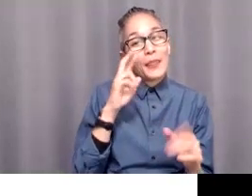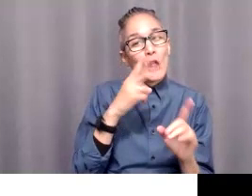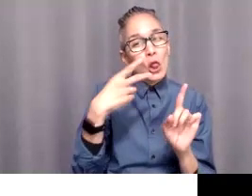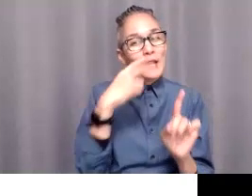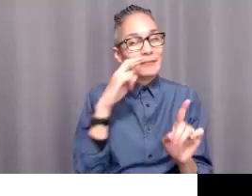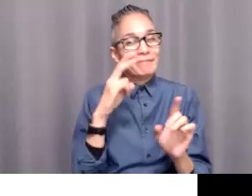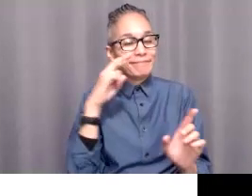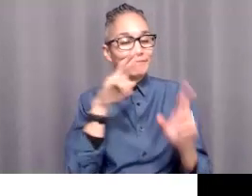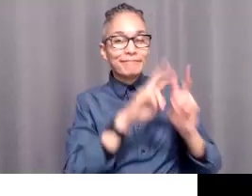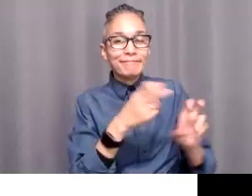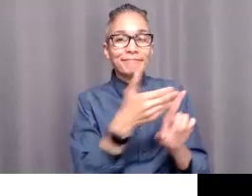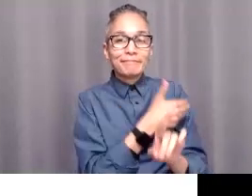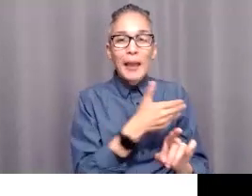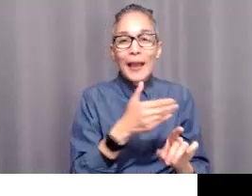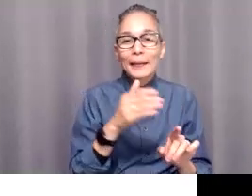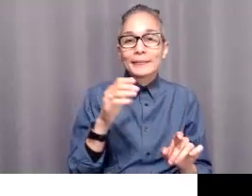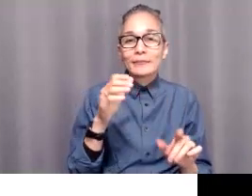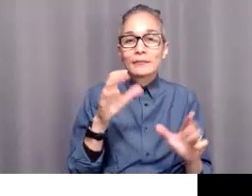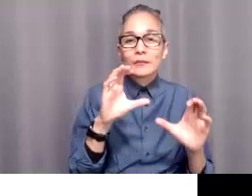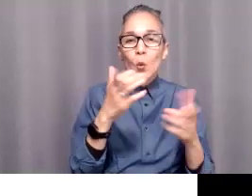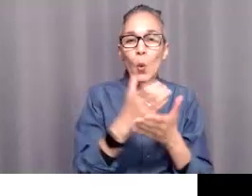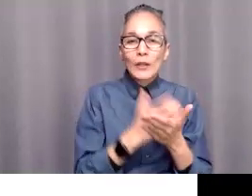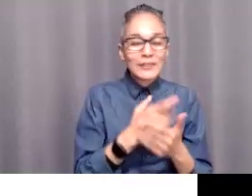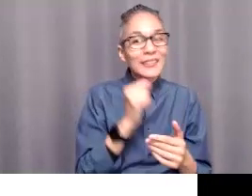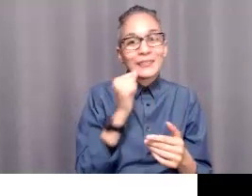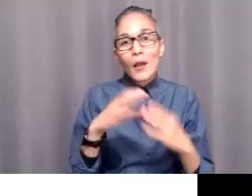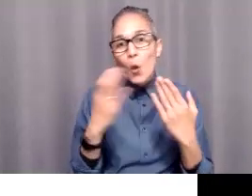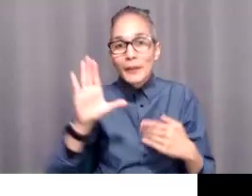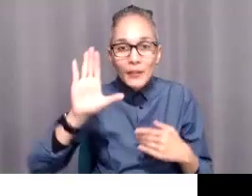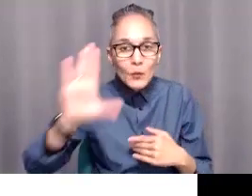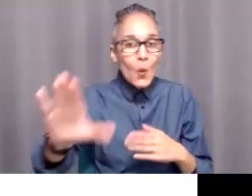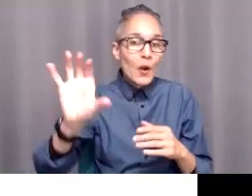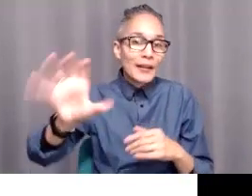they're not going into your Canvas account. That would be the only way.